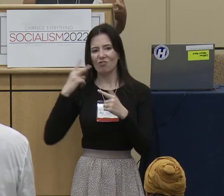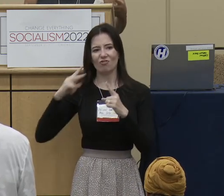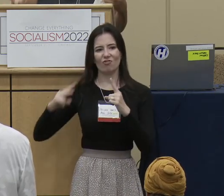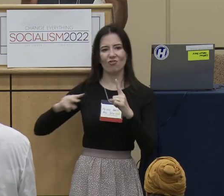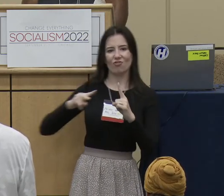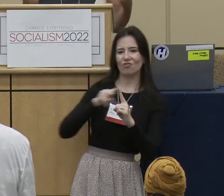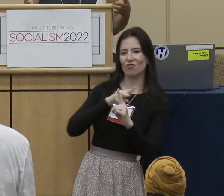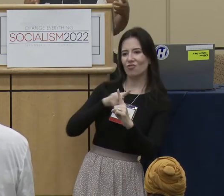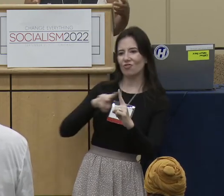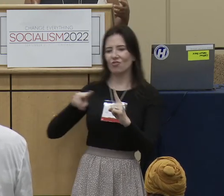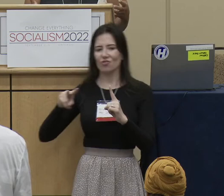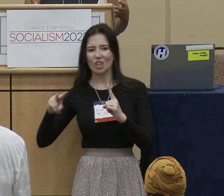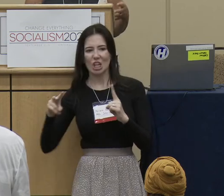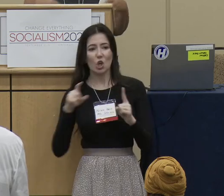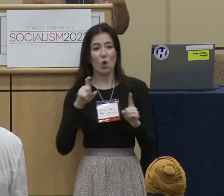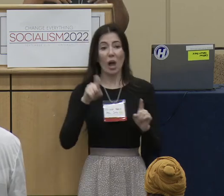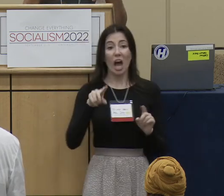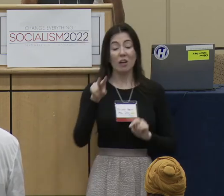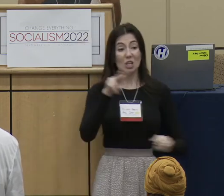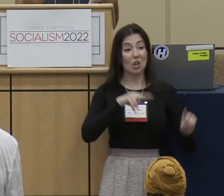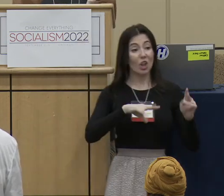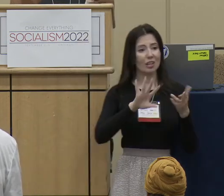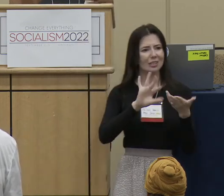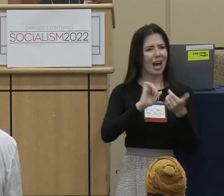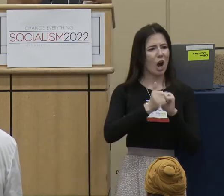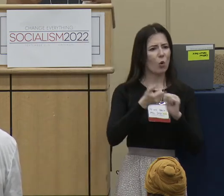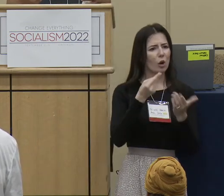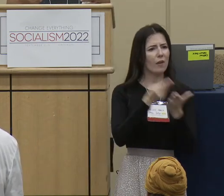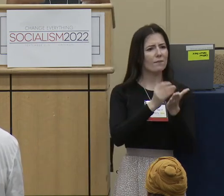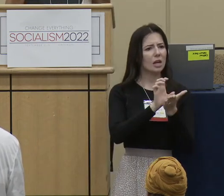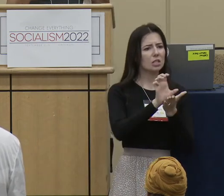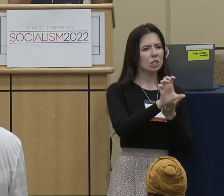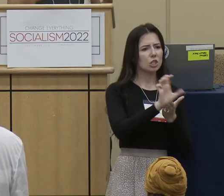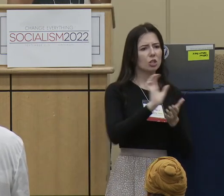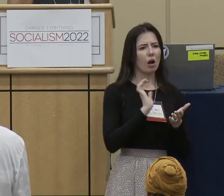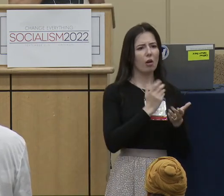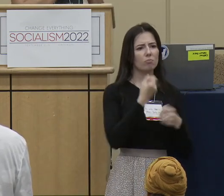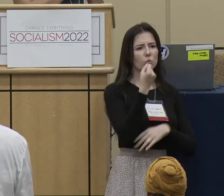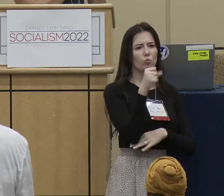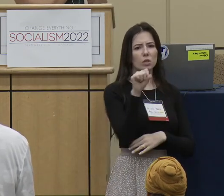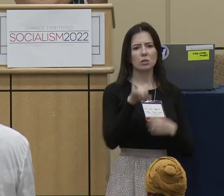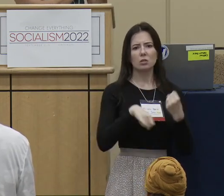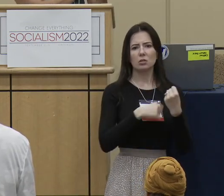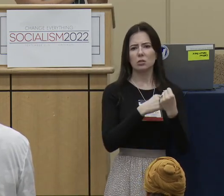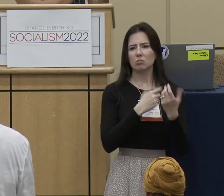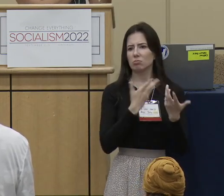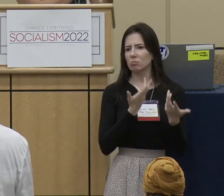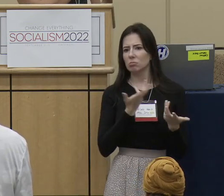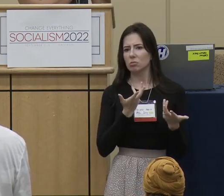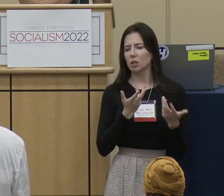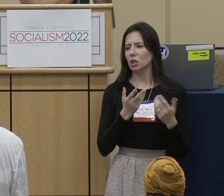another level. I said it before, I do think we have to look to finance our movements. And at some point, it has to be